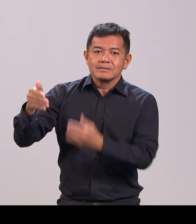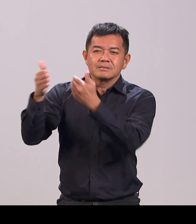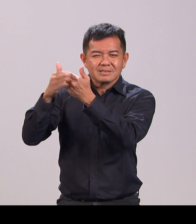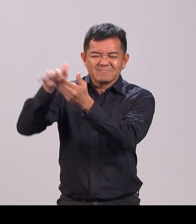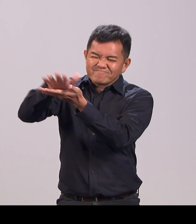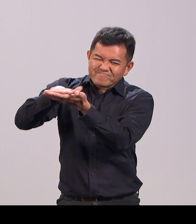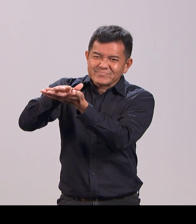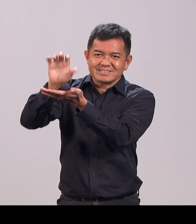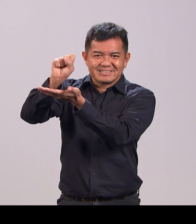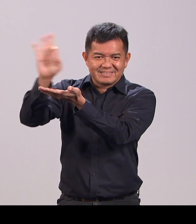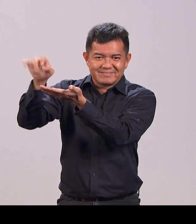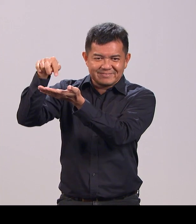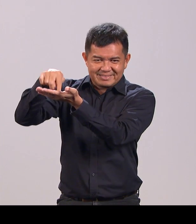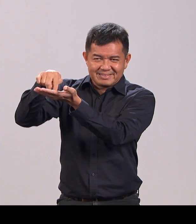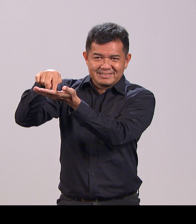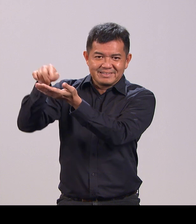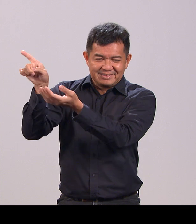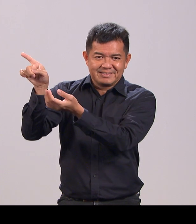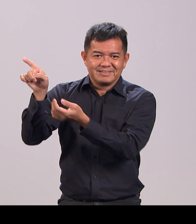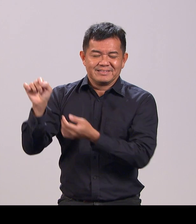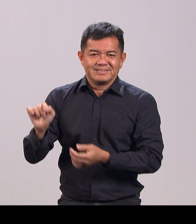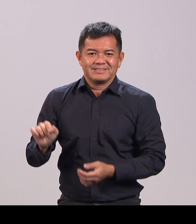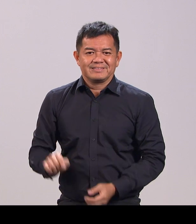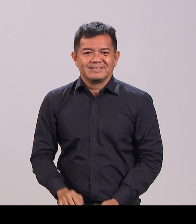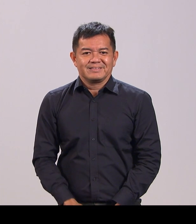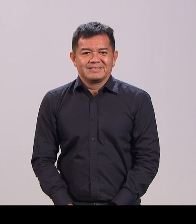This one is in Tel Aviv, you can see the Hebrew street sign.